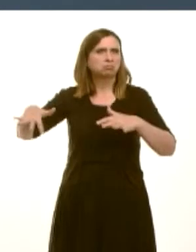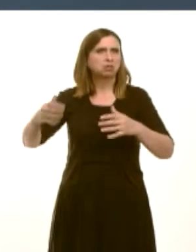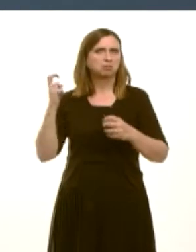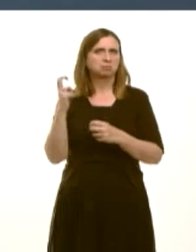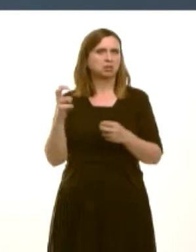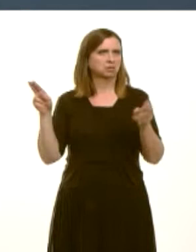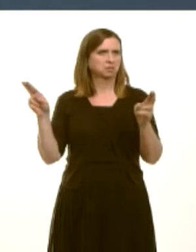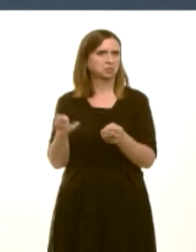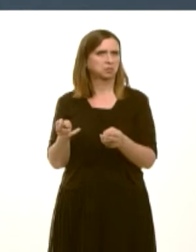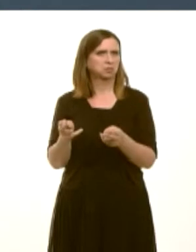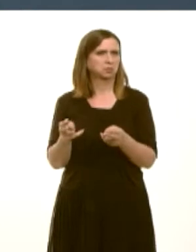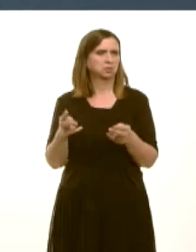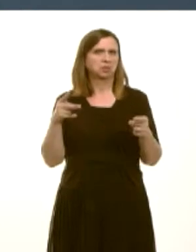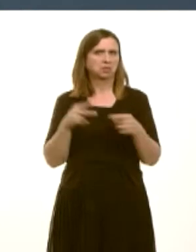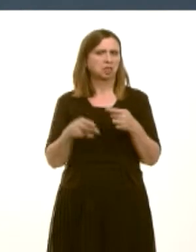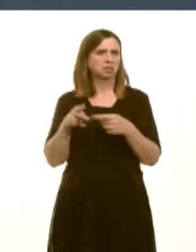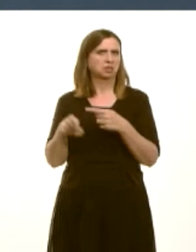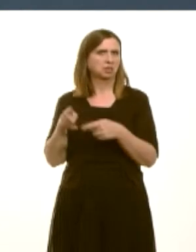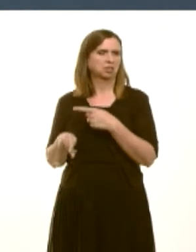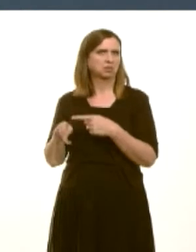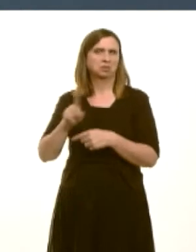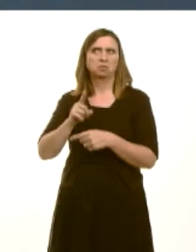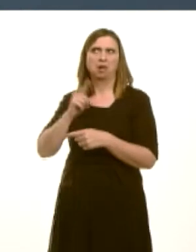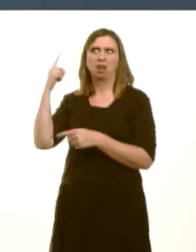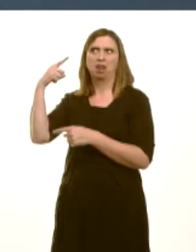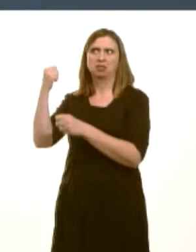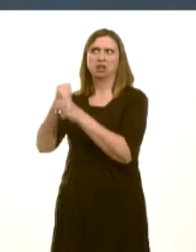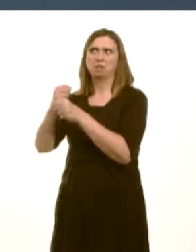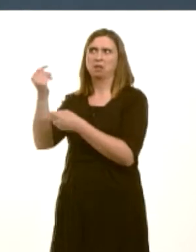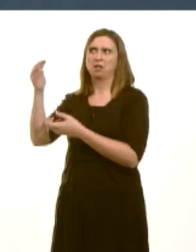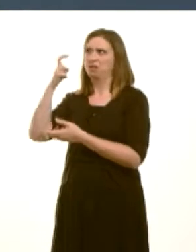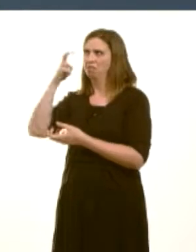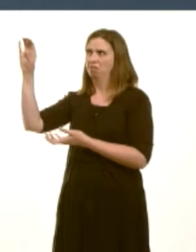this situation has been cuts coming down from Westminster, which have forced councils to